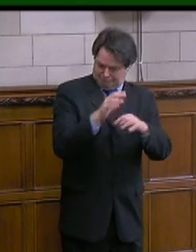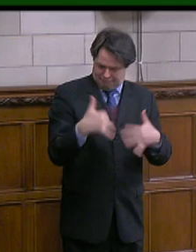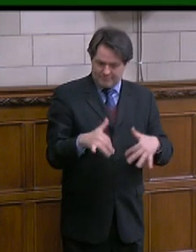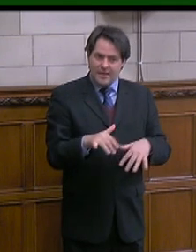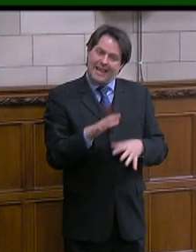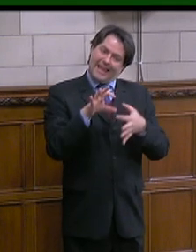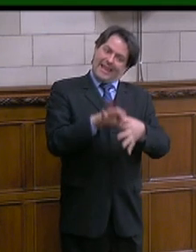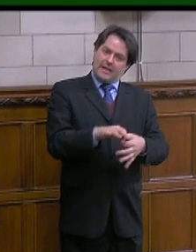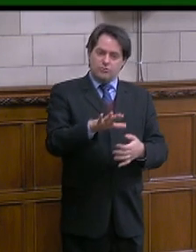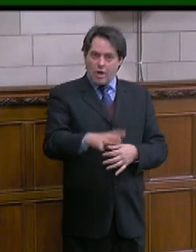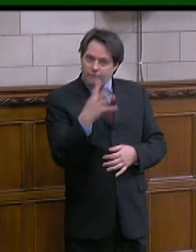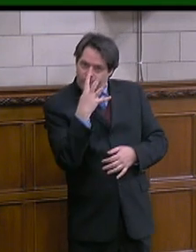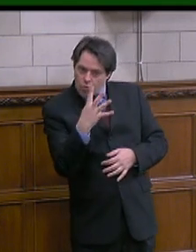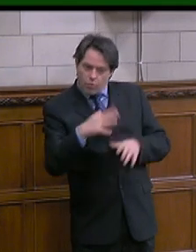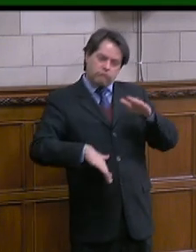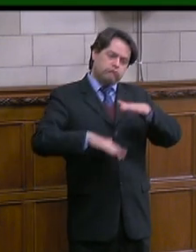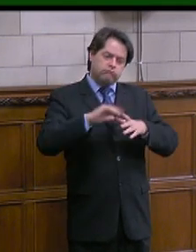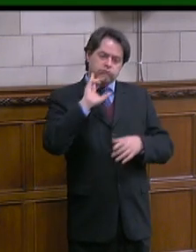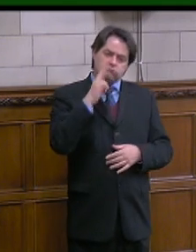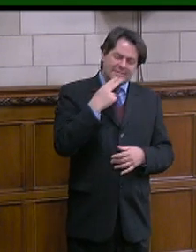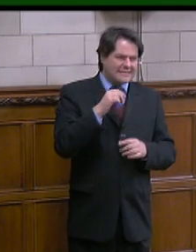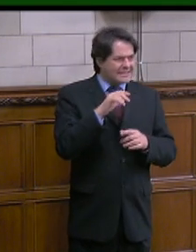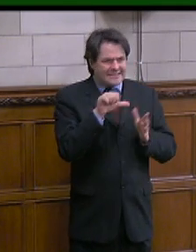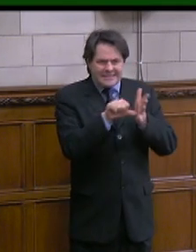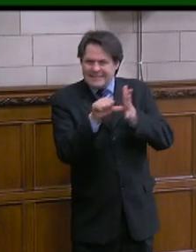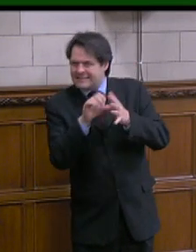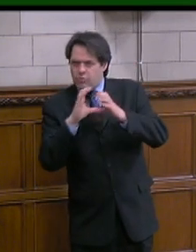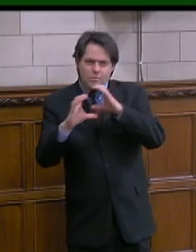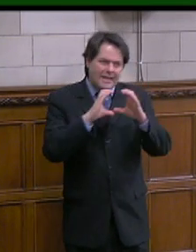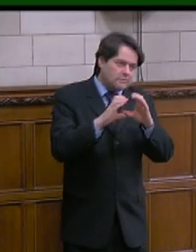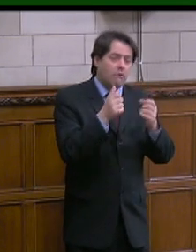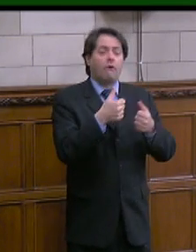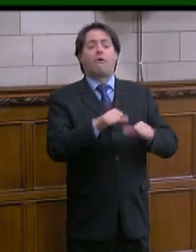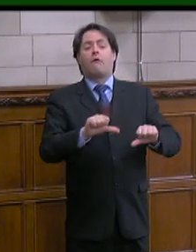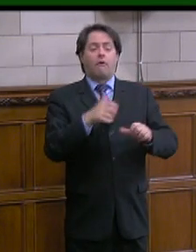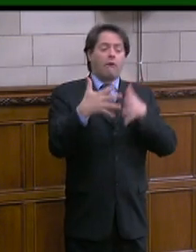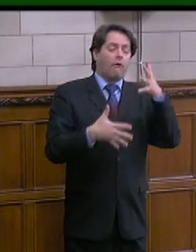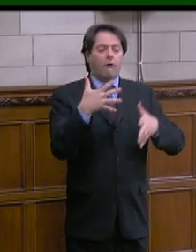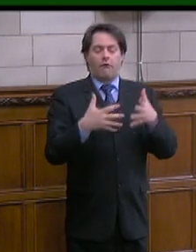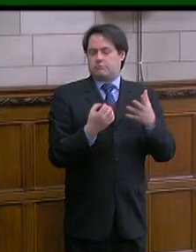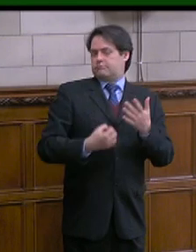profoundly deaf girl who struggles to communicate until she learns sign language.